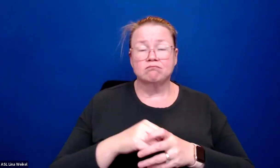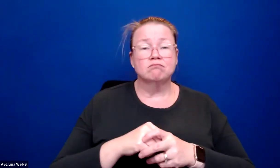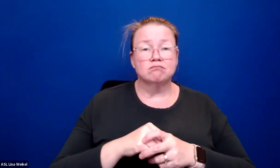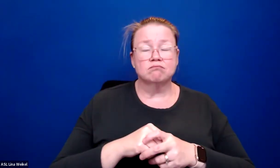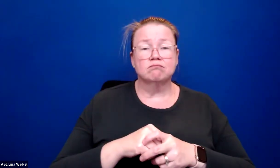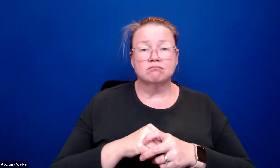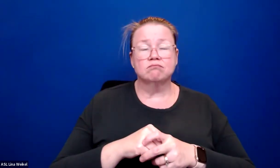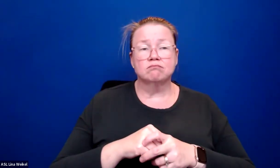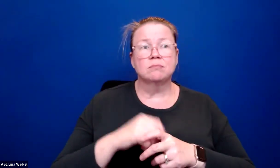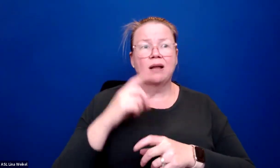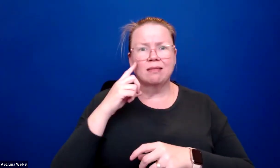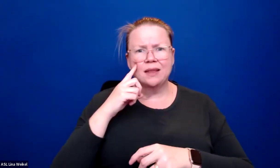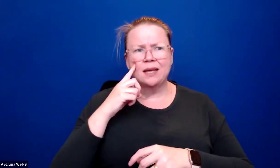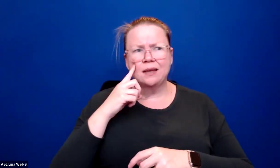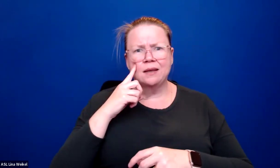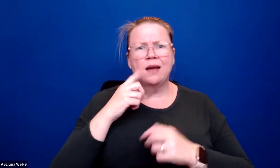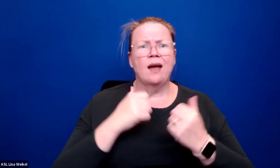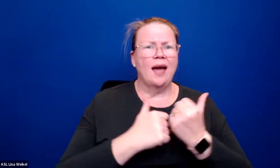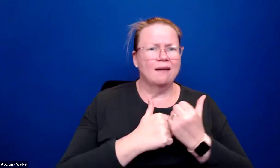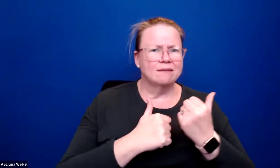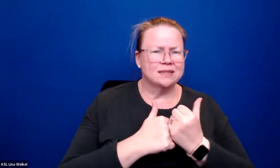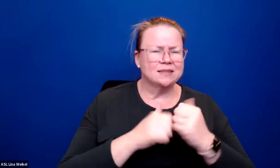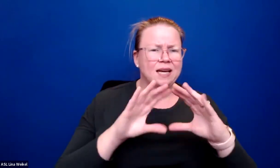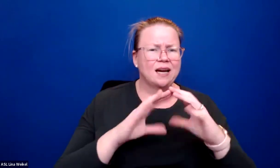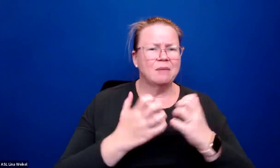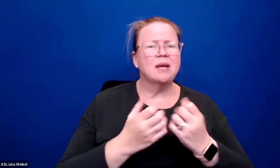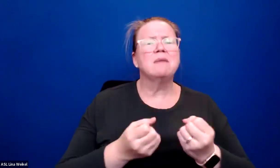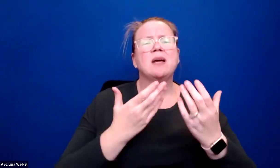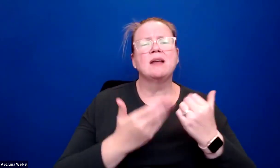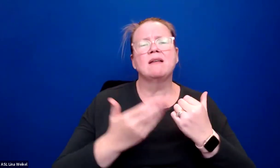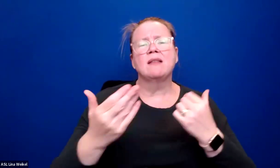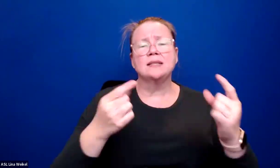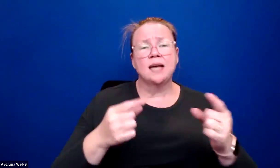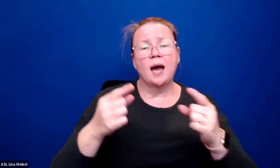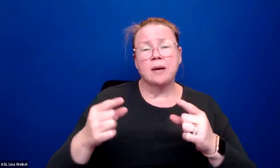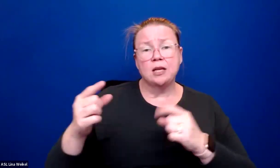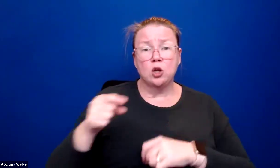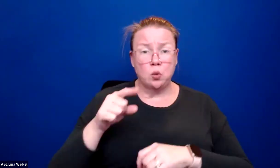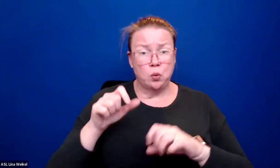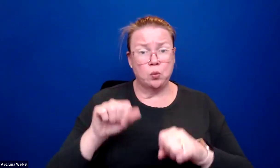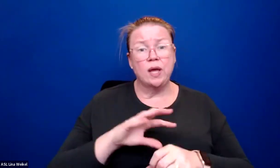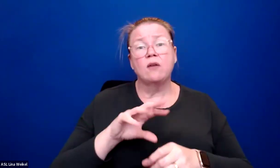Elissa w/ APRIL: I think we have got the Advocacy Committee. There's lots of things going on that you can get involved in.